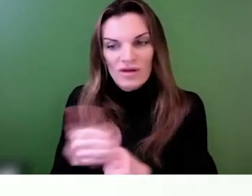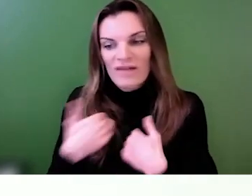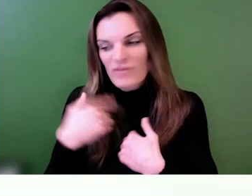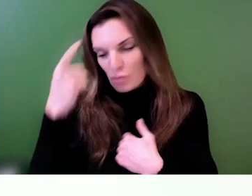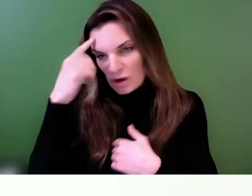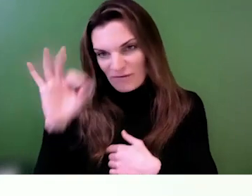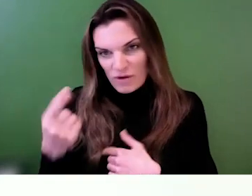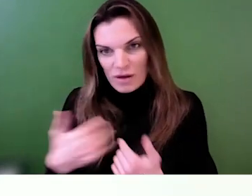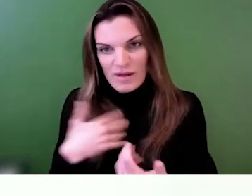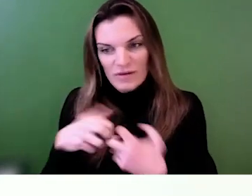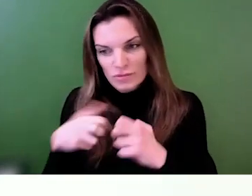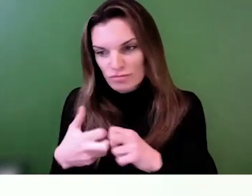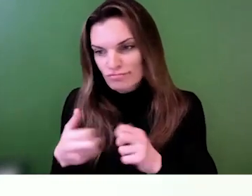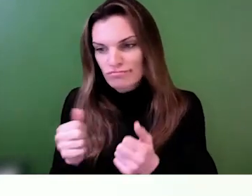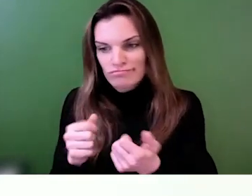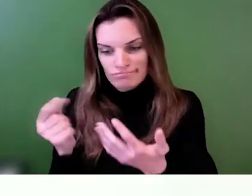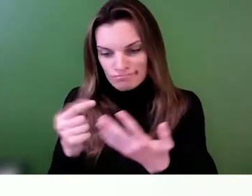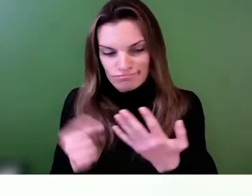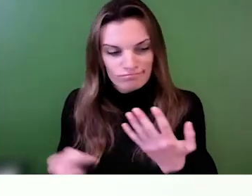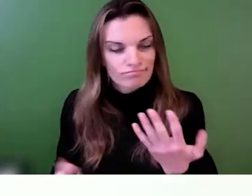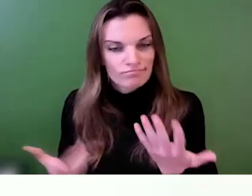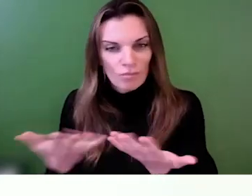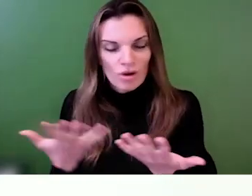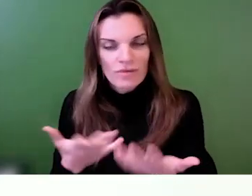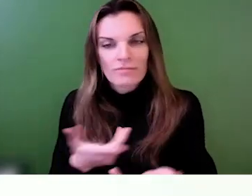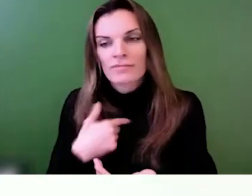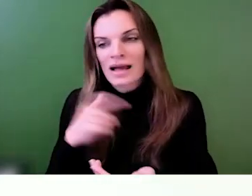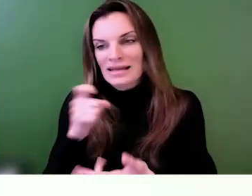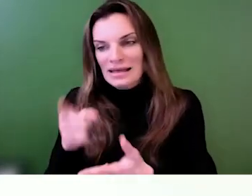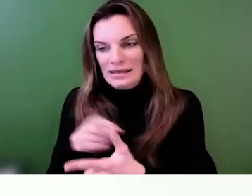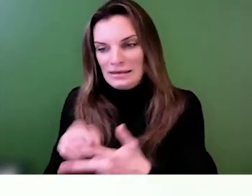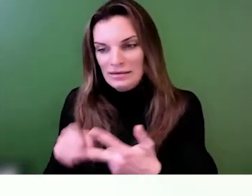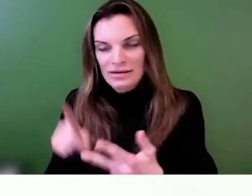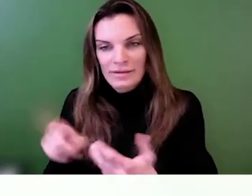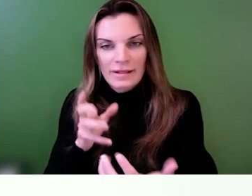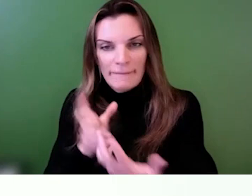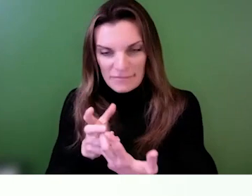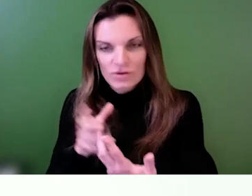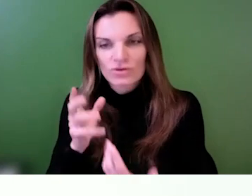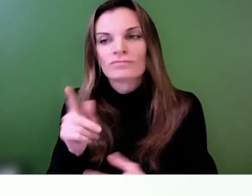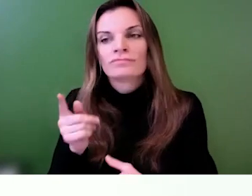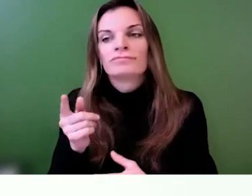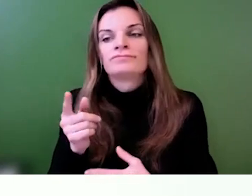fog so I'm having trouble with XYZ and I'm looking for ABC accommodations. And if